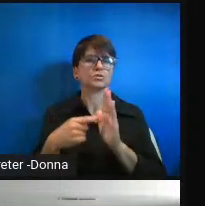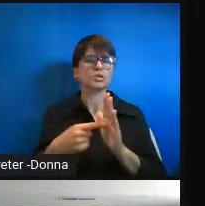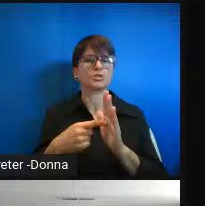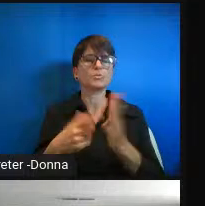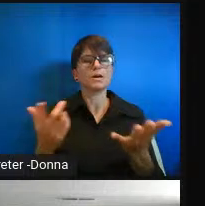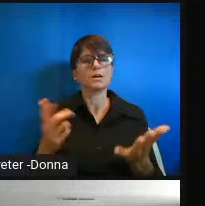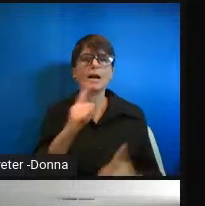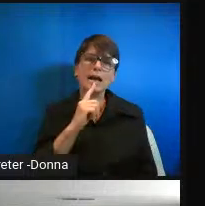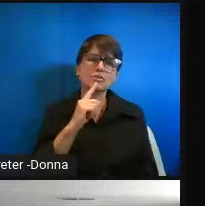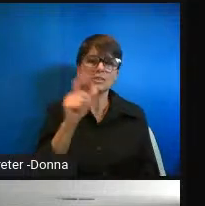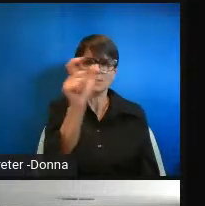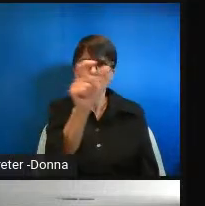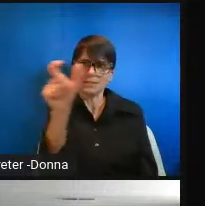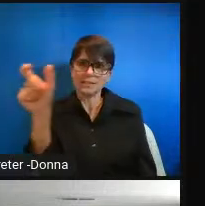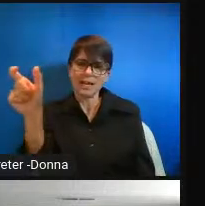music review site and in this video